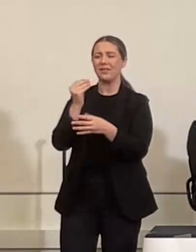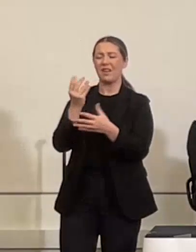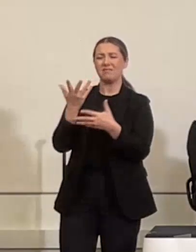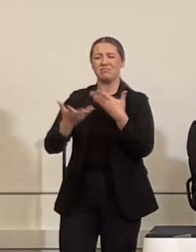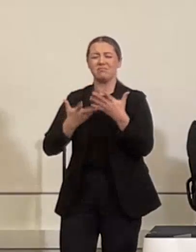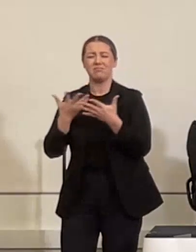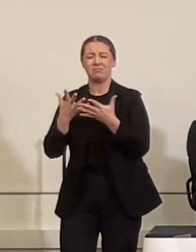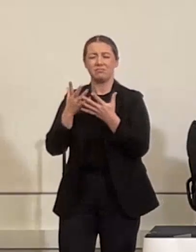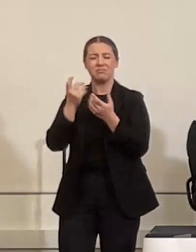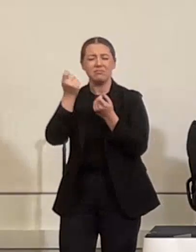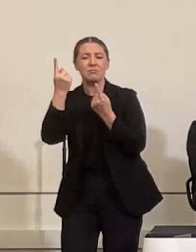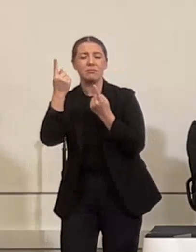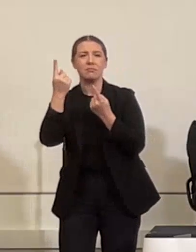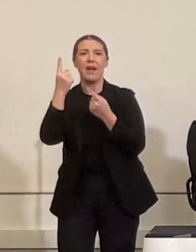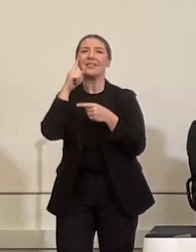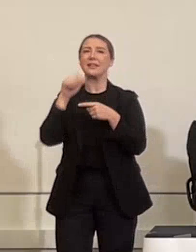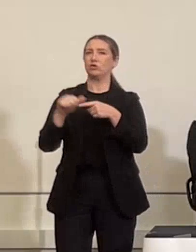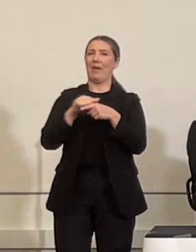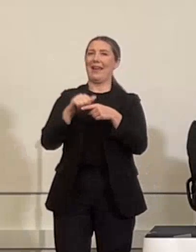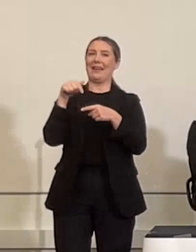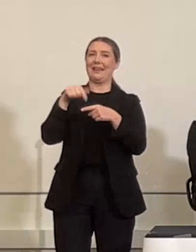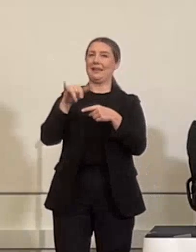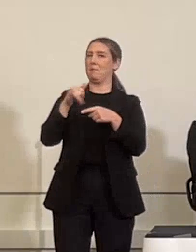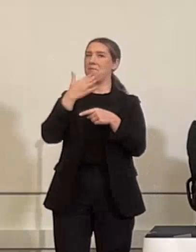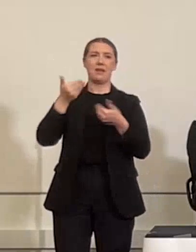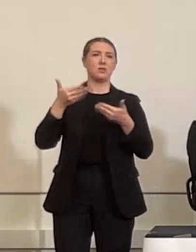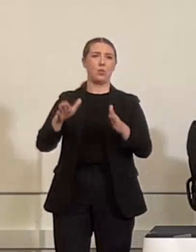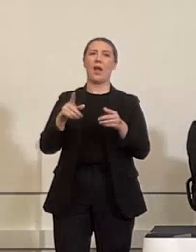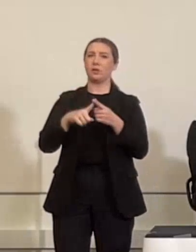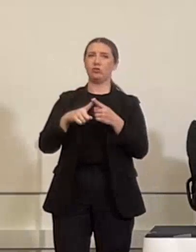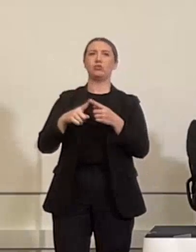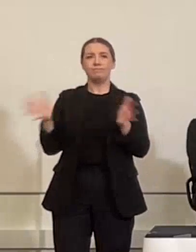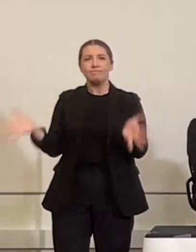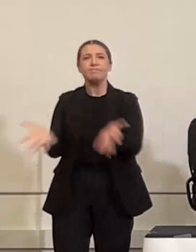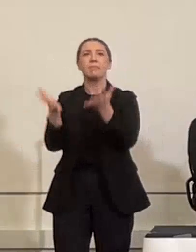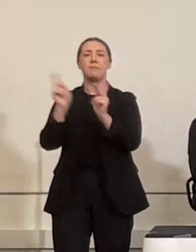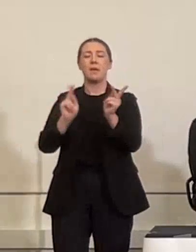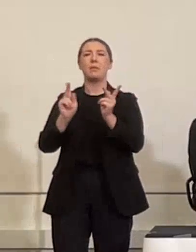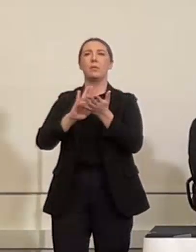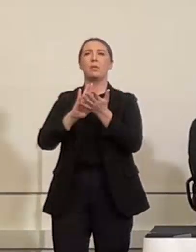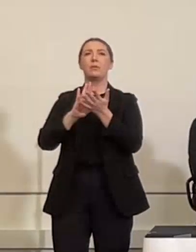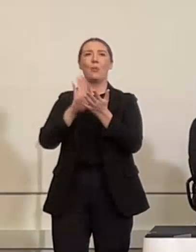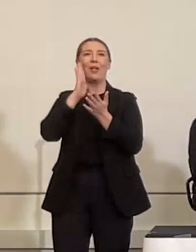And I think training is probably the the best way to get people where they're gonna just instantly go pick up the baby.